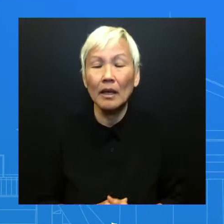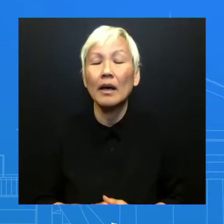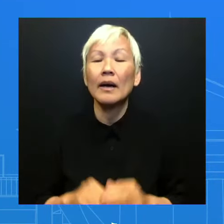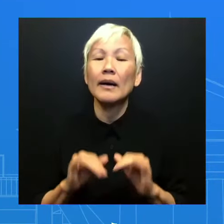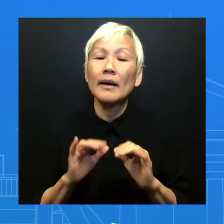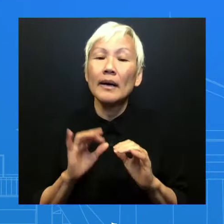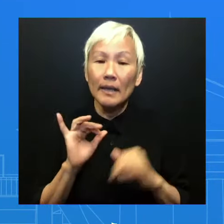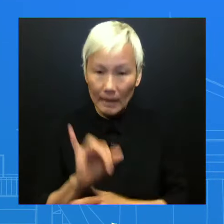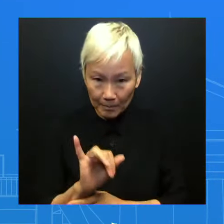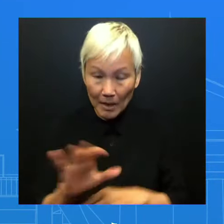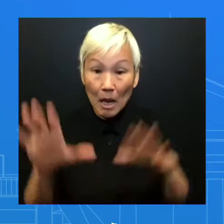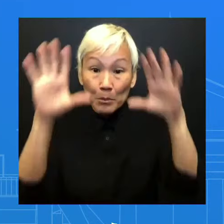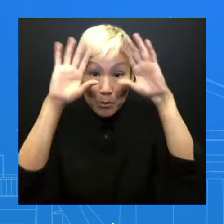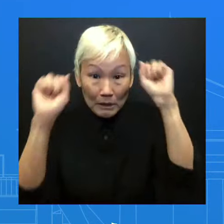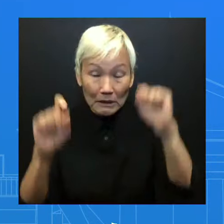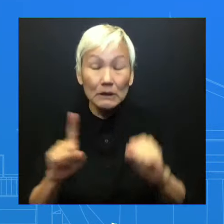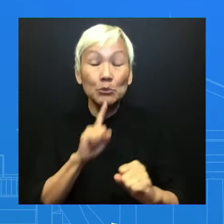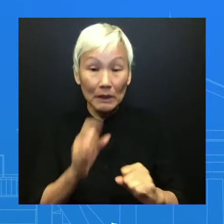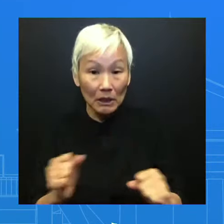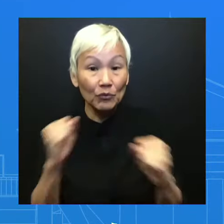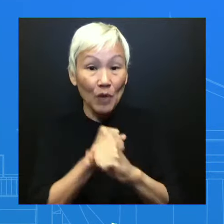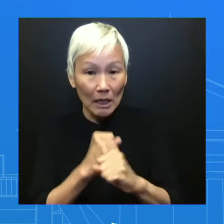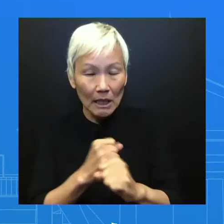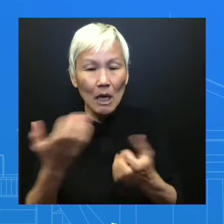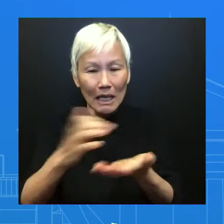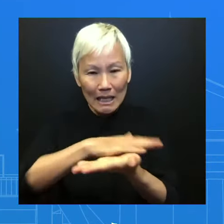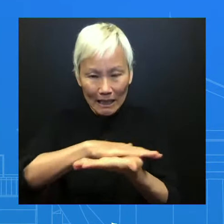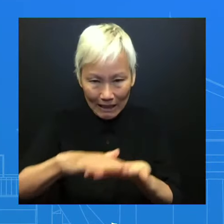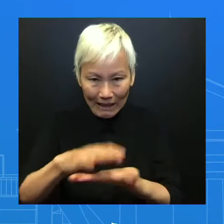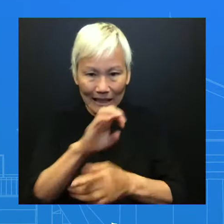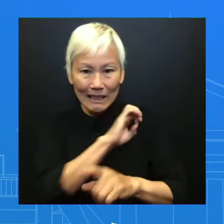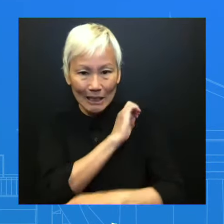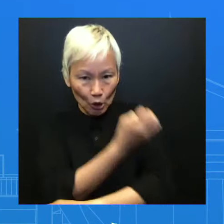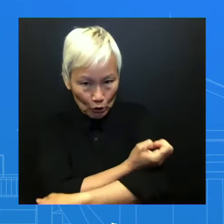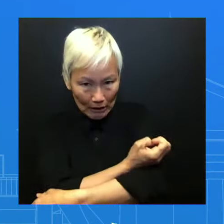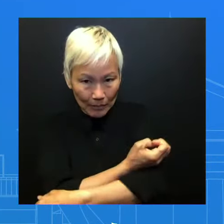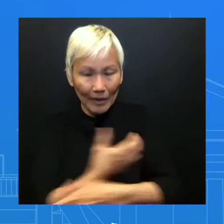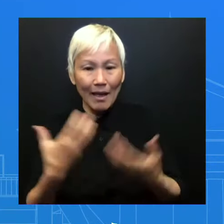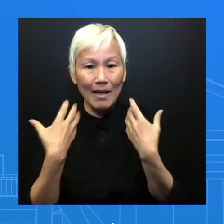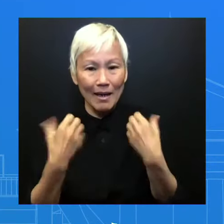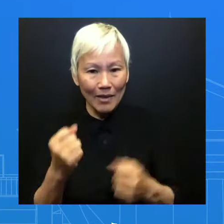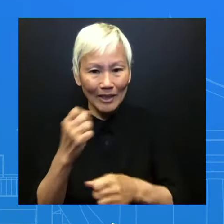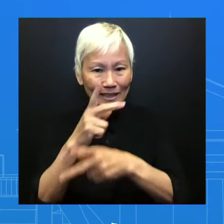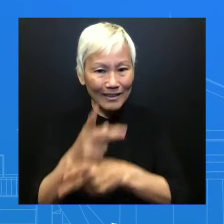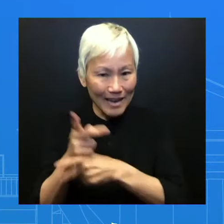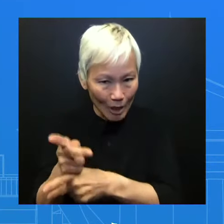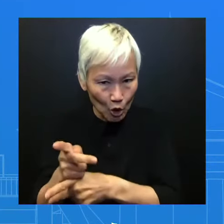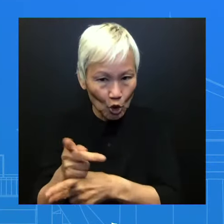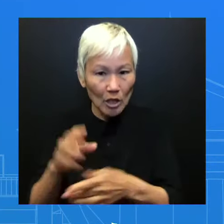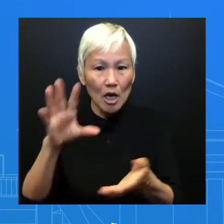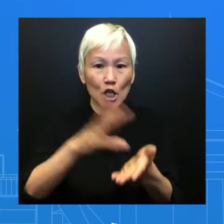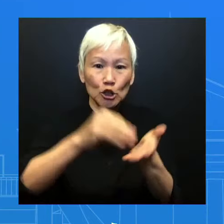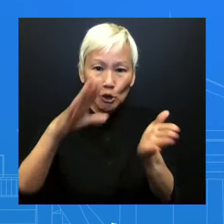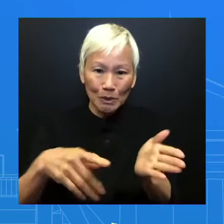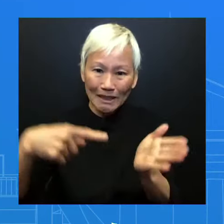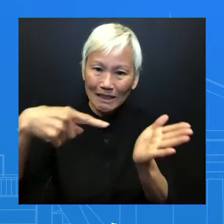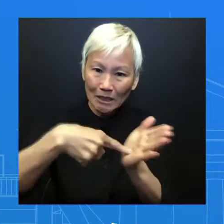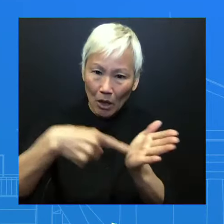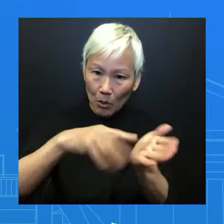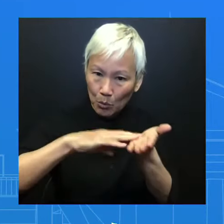He's fighting to protect healthcare. He's fighting to protect student debt relief and to lower costs for prescription drugs and save the government money.